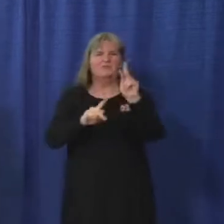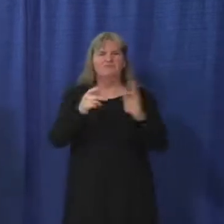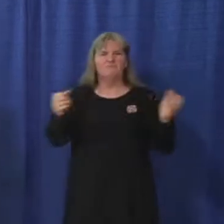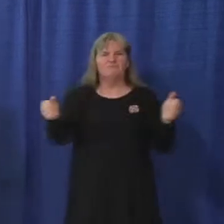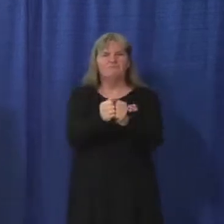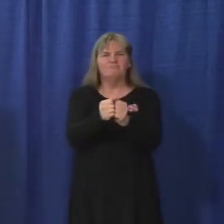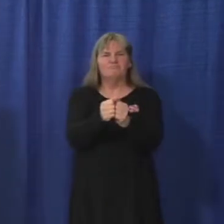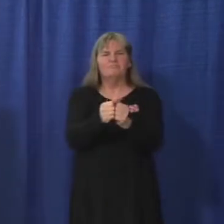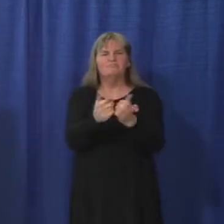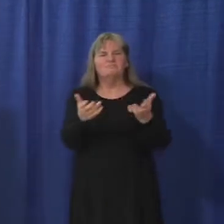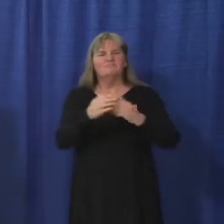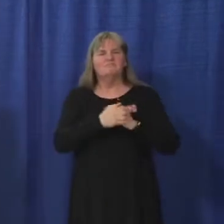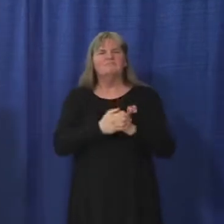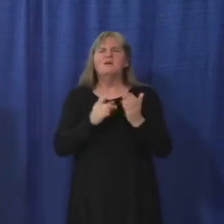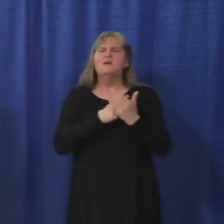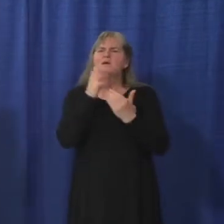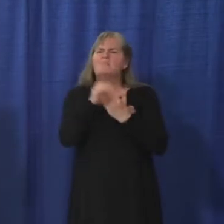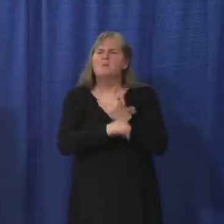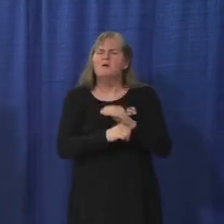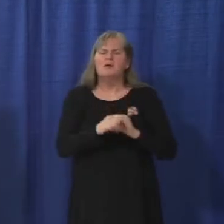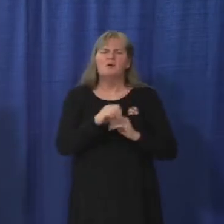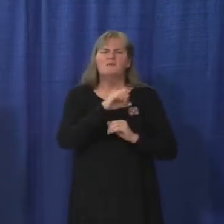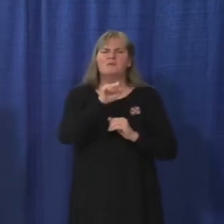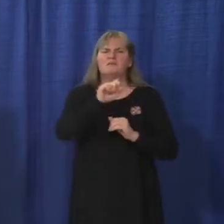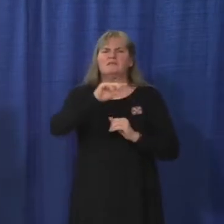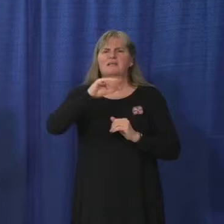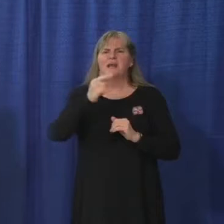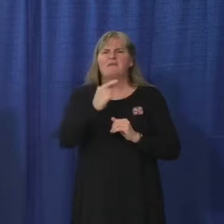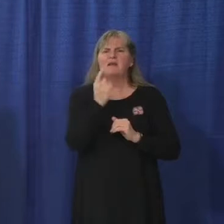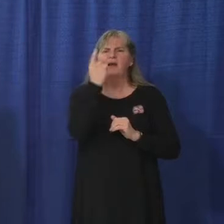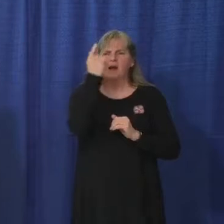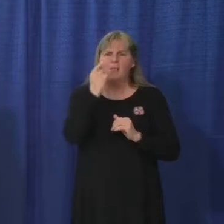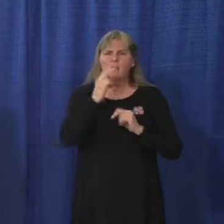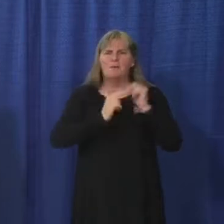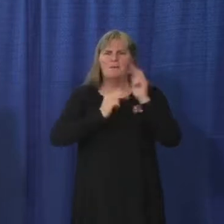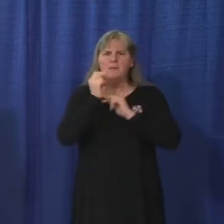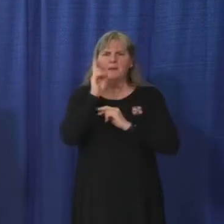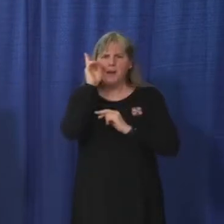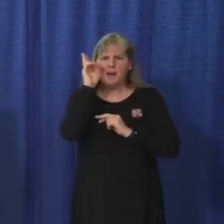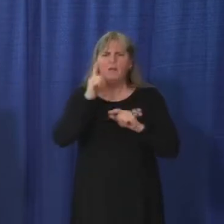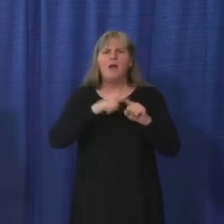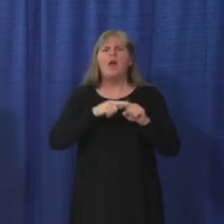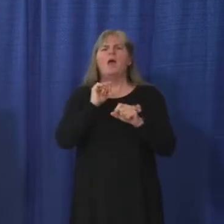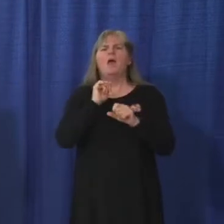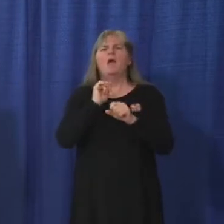up, building up and working up programs are being adapted and will support skill development